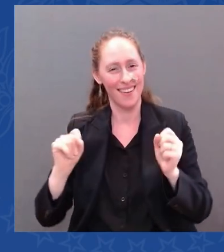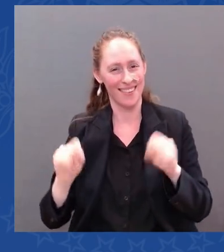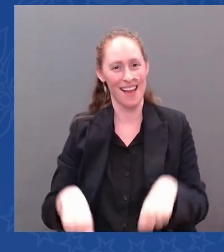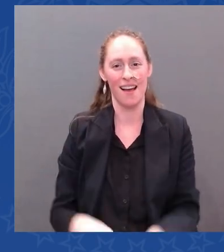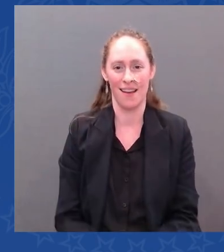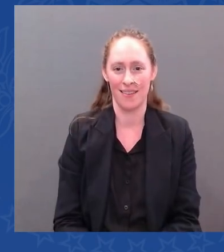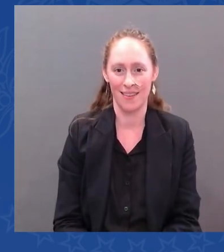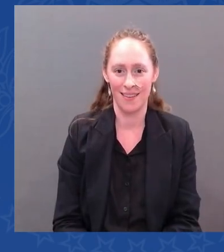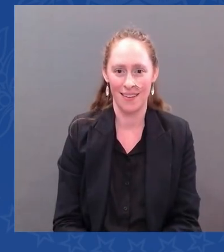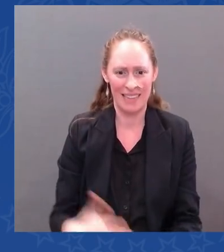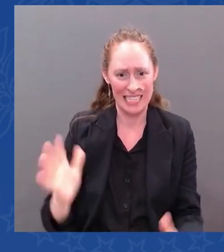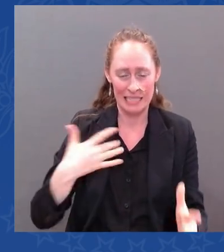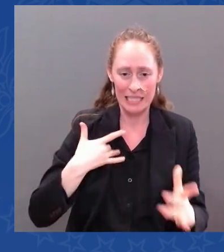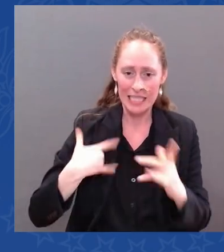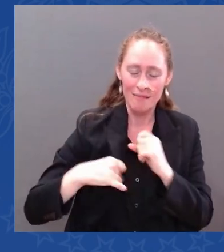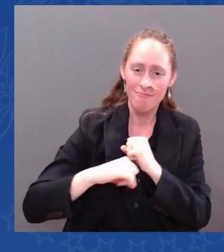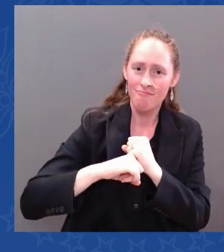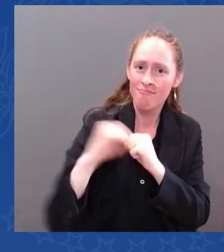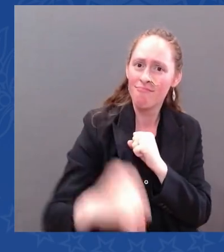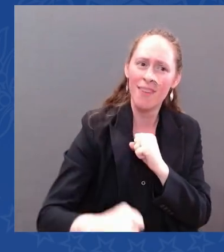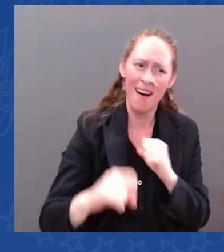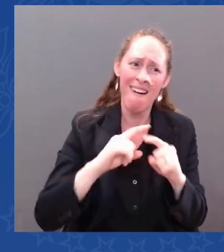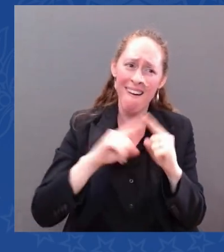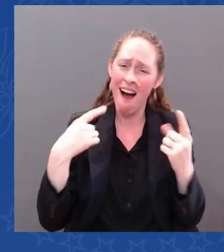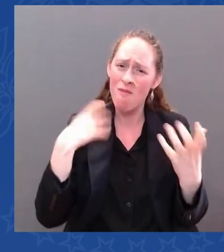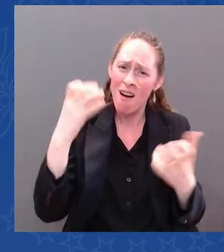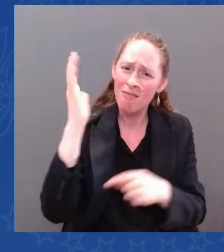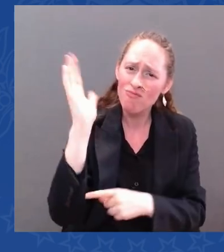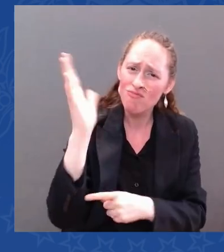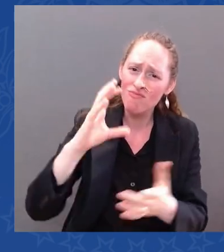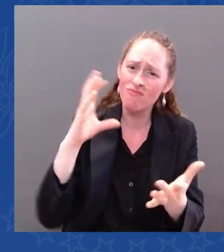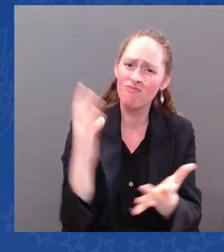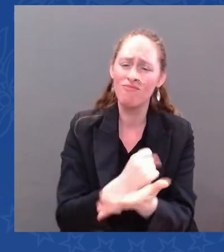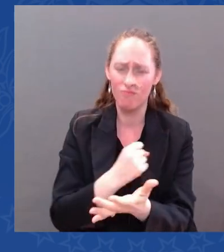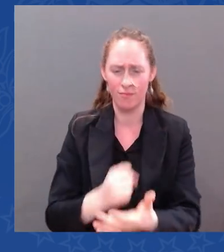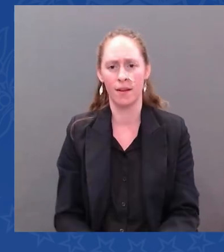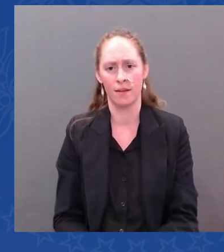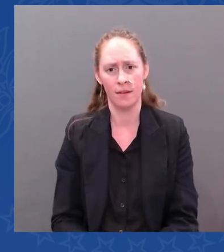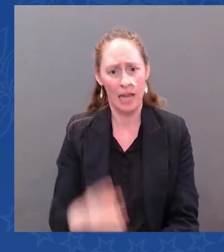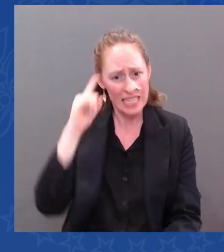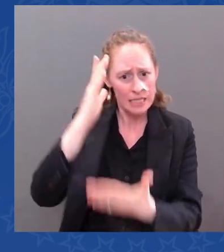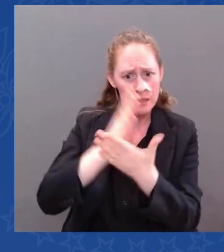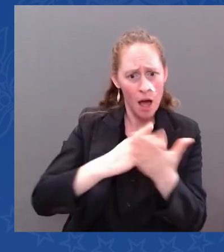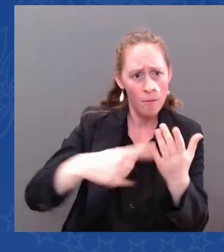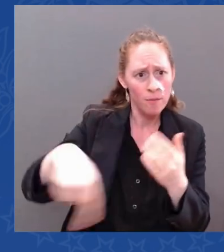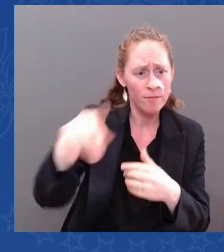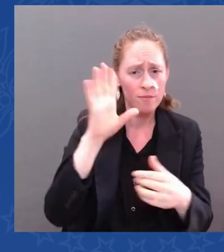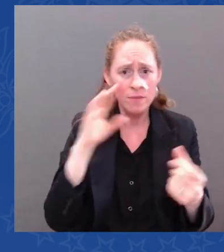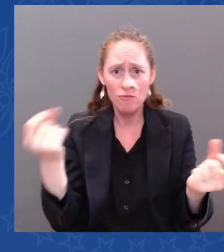But I'm happy -- I'm told I'm -- we're going to take some questions, Mary. Is that right? Well, I'm happy to start taking questions.